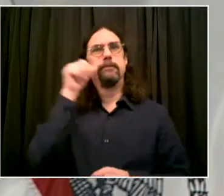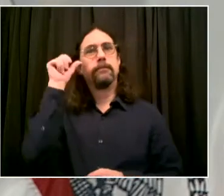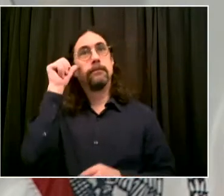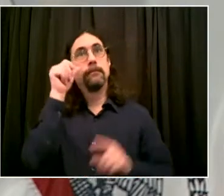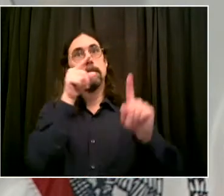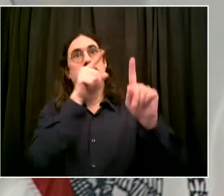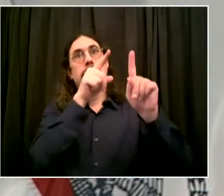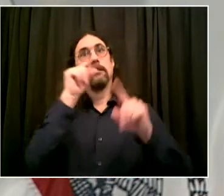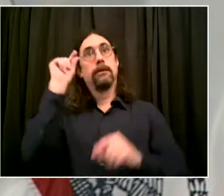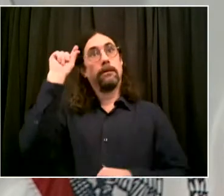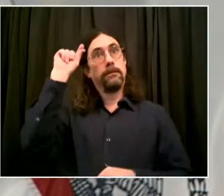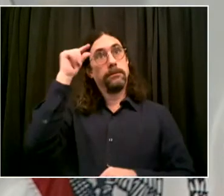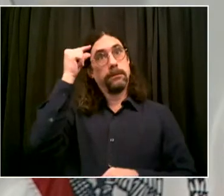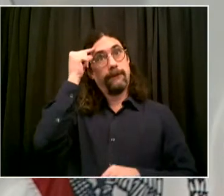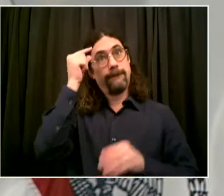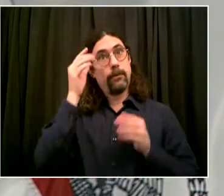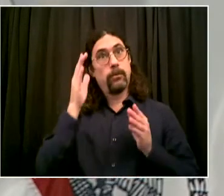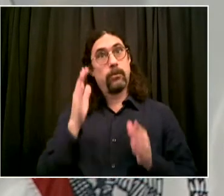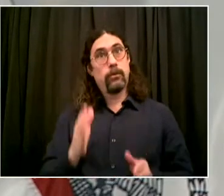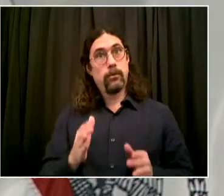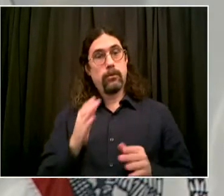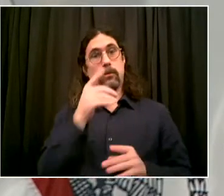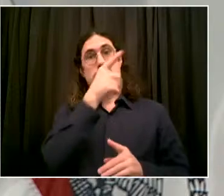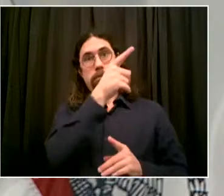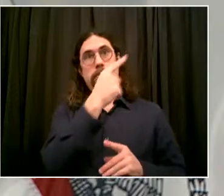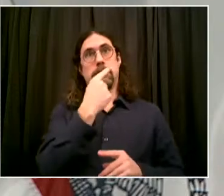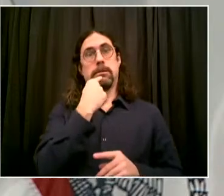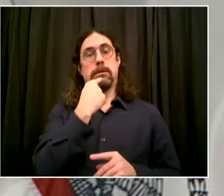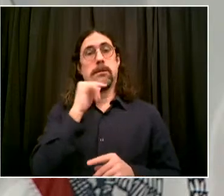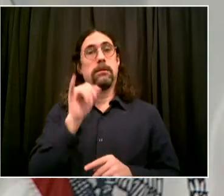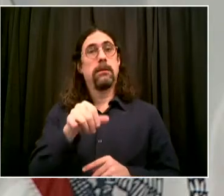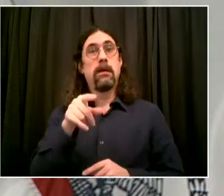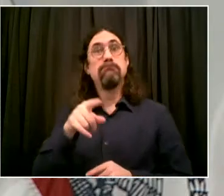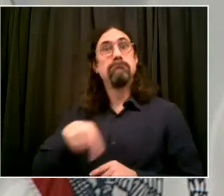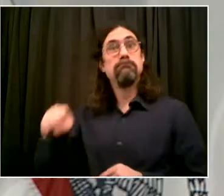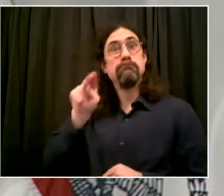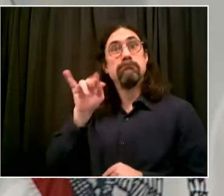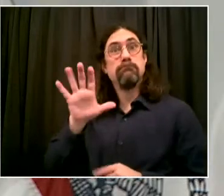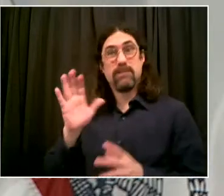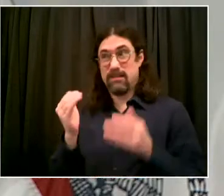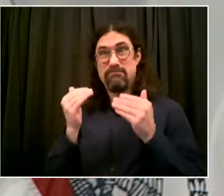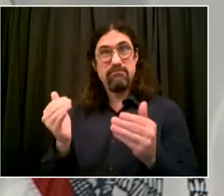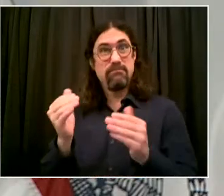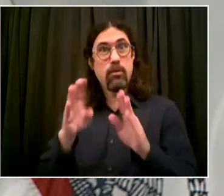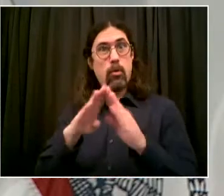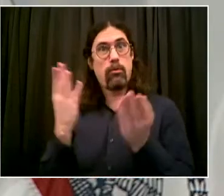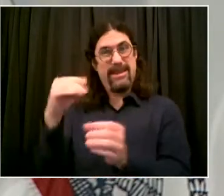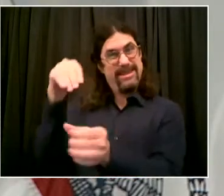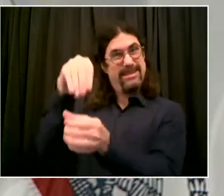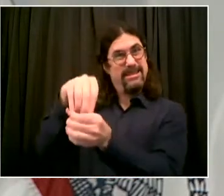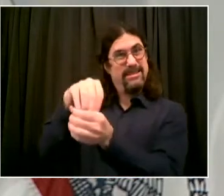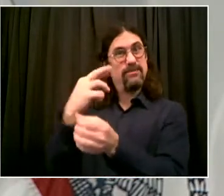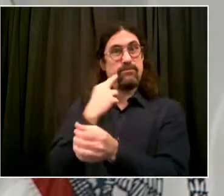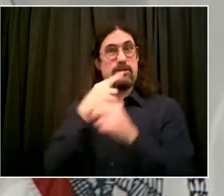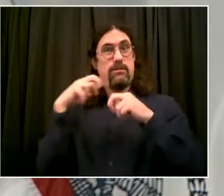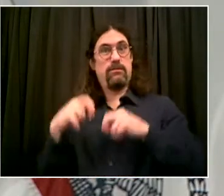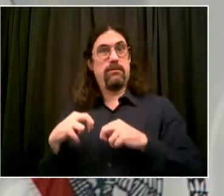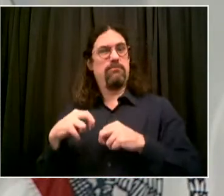THE GOVERNOR STYEEEARDY Y SAID D WNE YORK CITY, NOT READY YET FOR INDOOR DINING, I WAS WONDERING WHAT IF YOUR